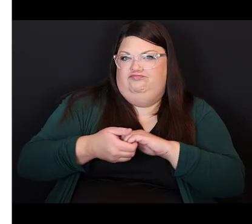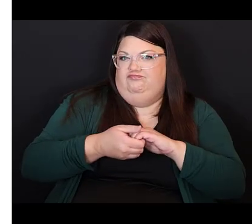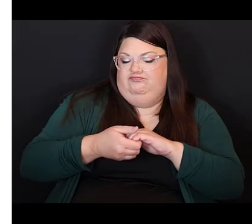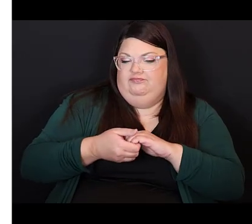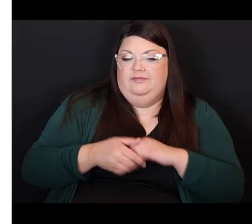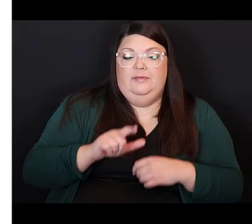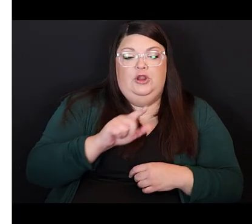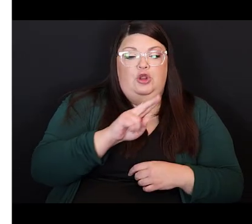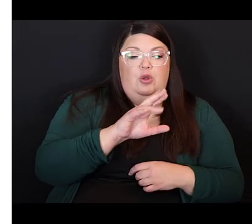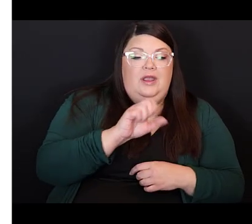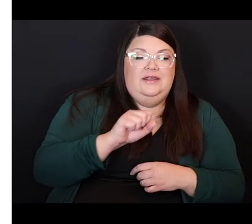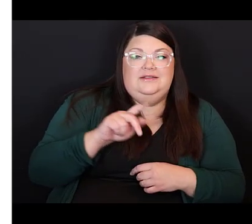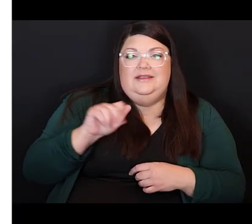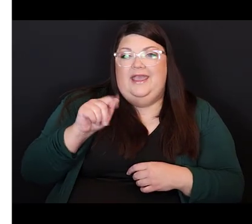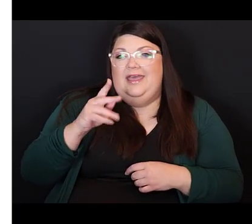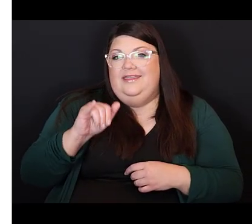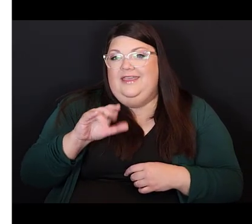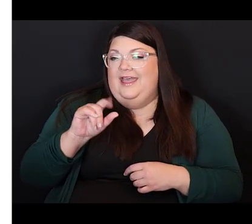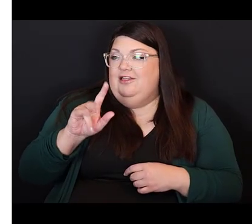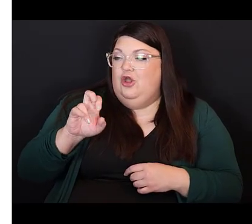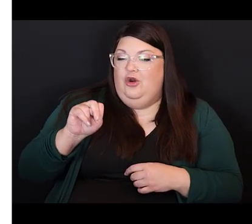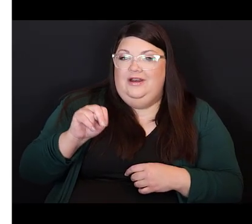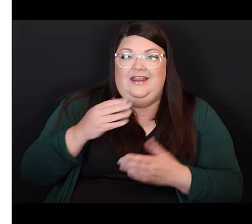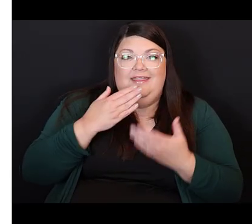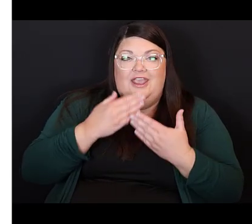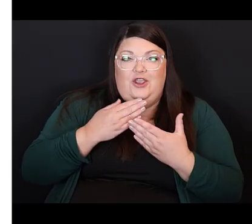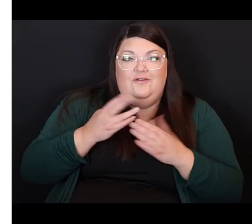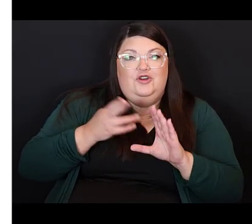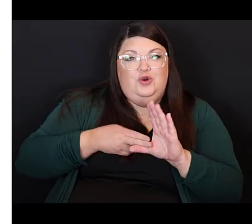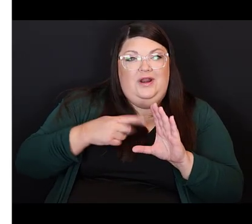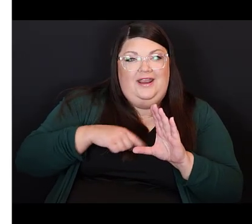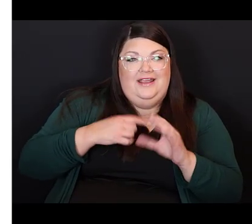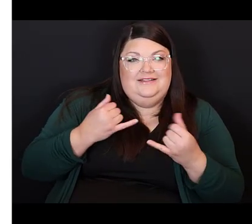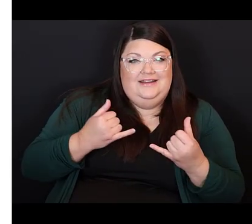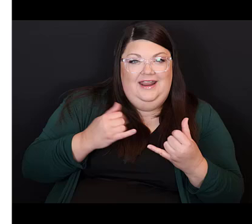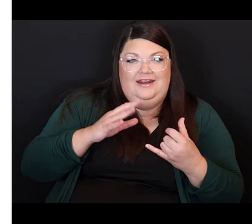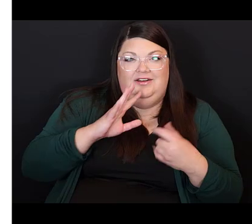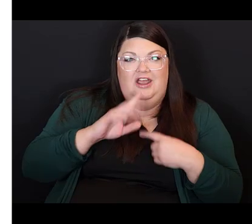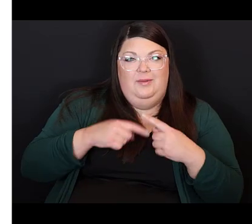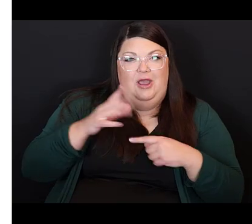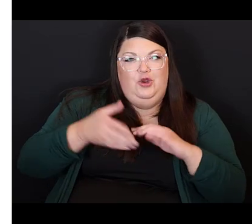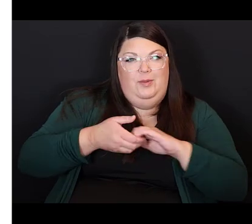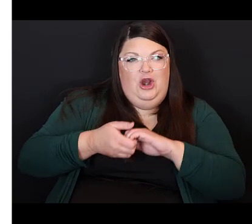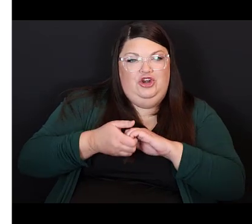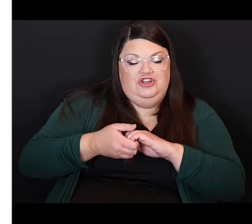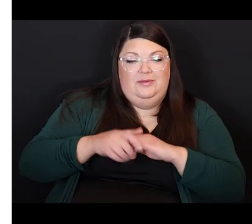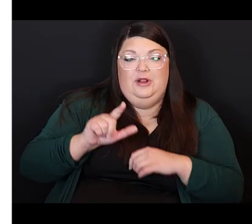Lucas, Kathy, and Lauren, thank you for joining to tell us about your partnership. Lucas,